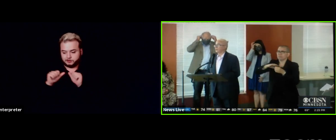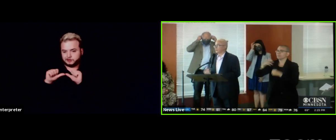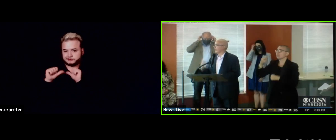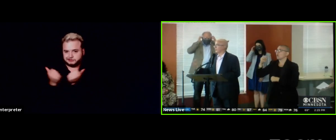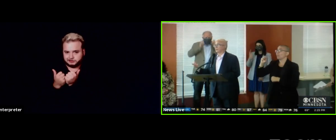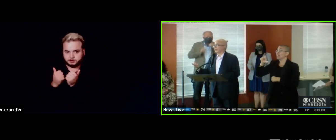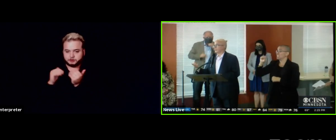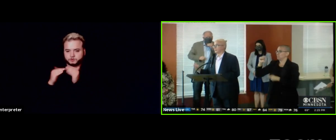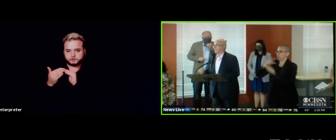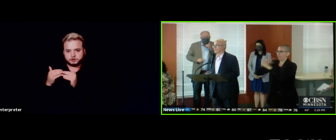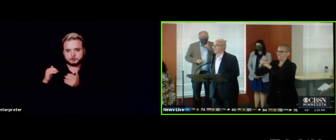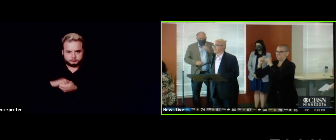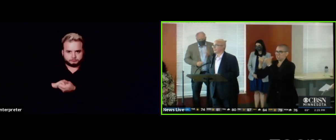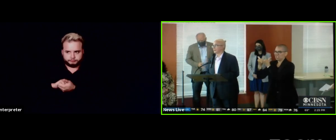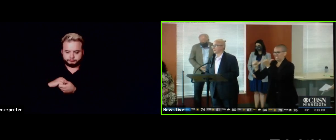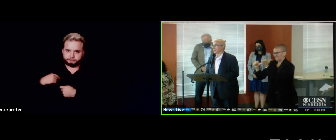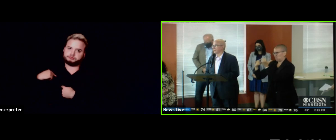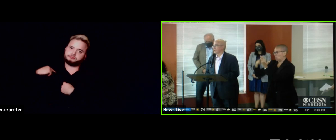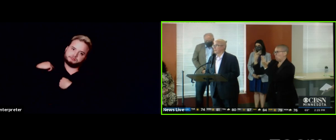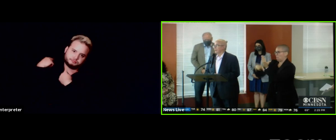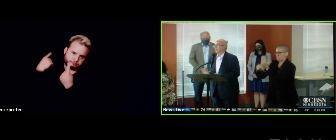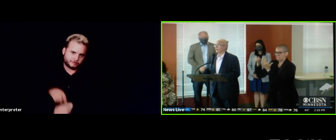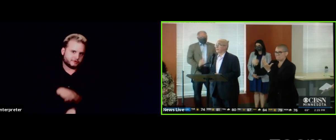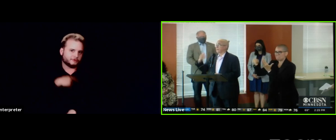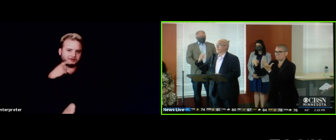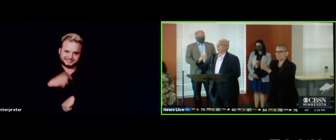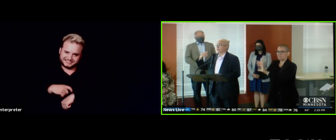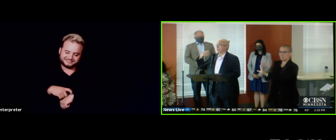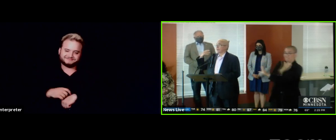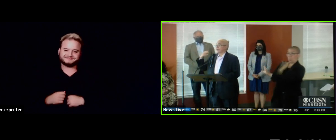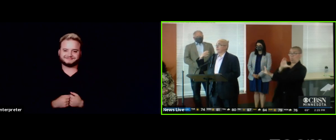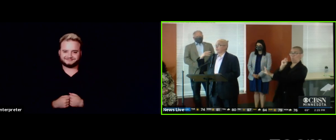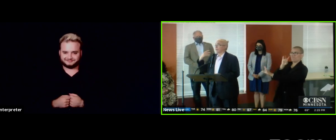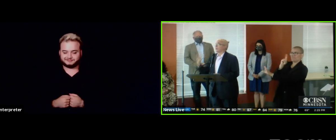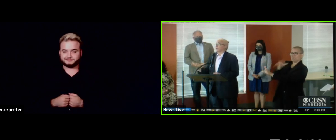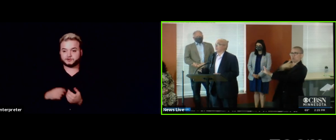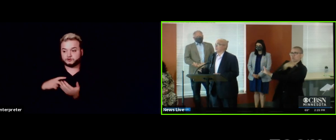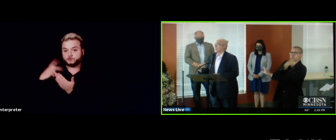there to do homelessness prevention before COVID. This really is a huge investment that